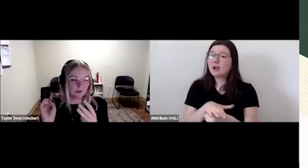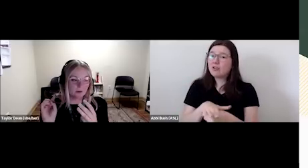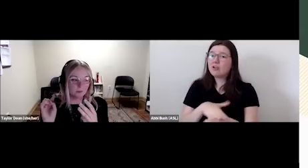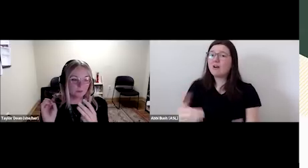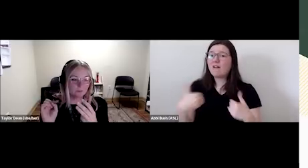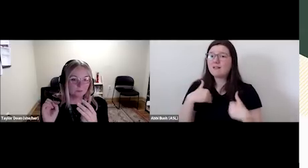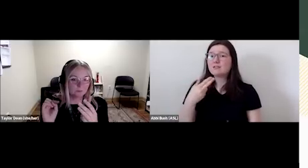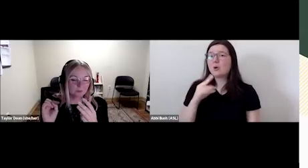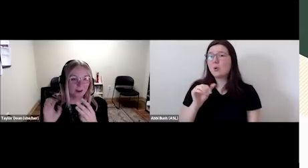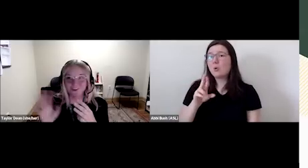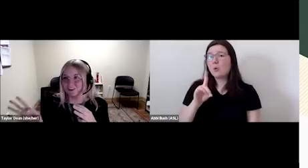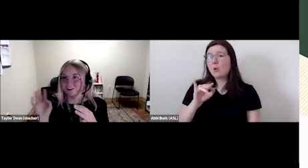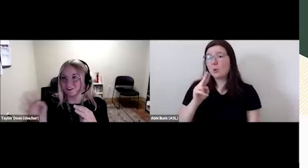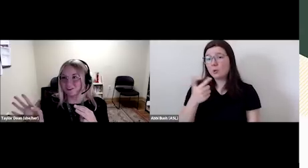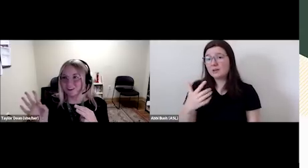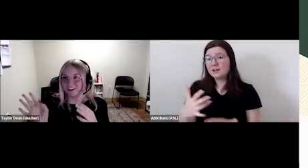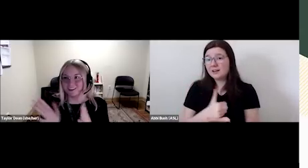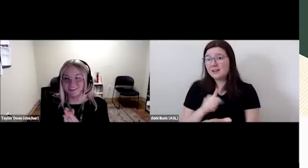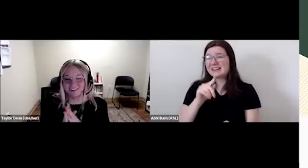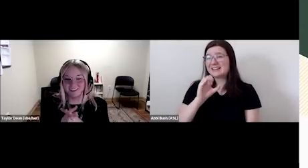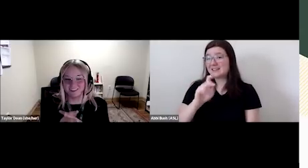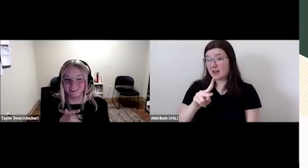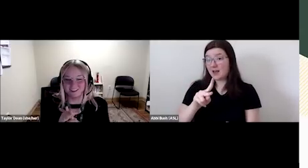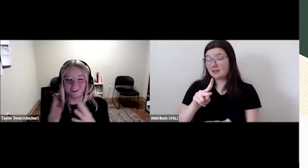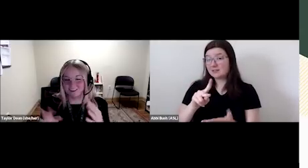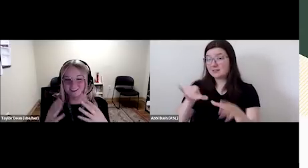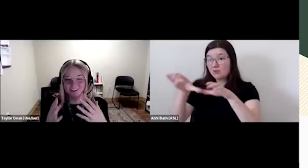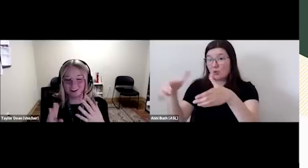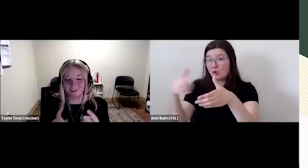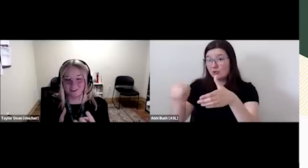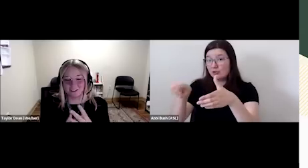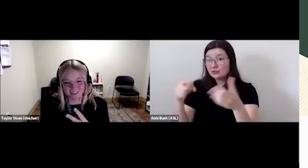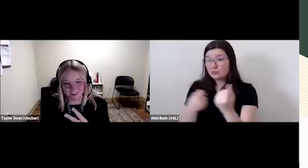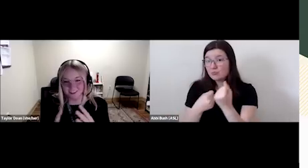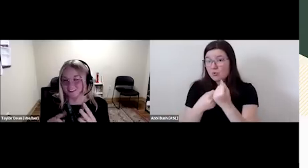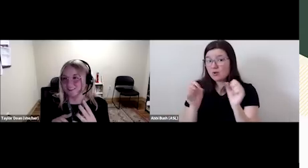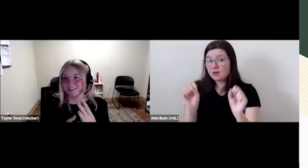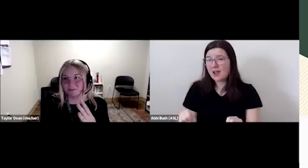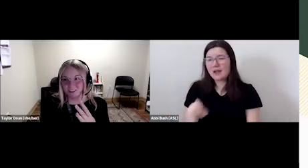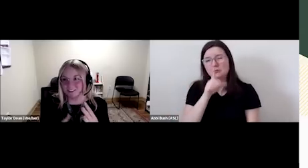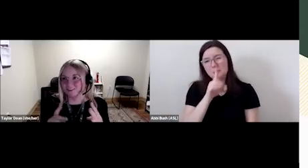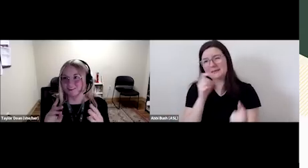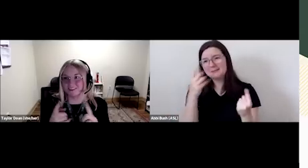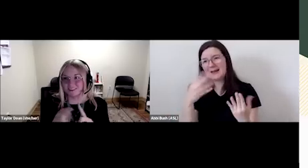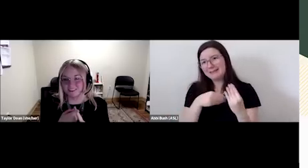a, I know there's lots. So there's like elder services, protective services,